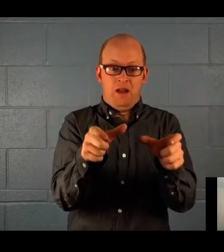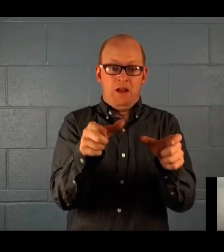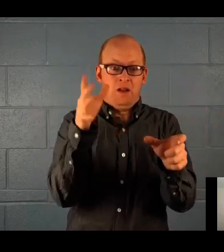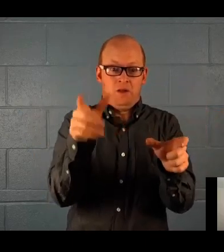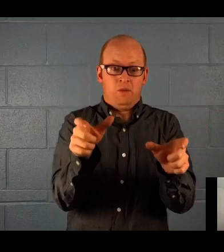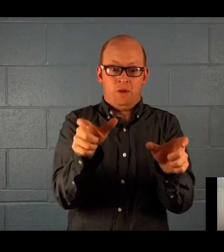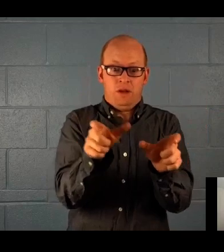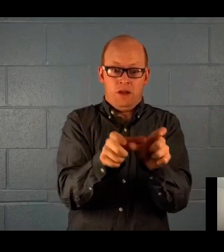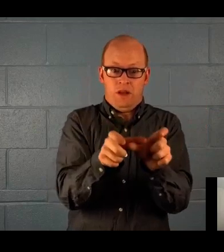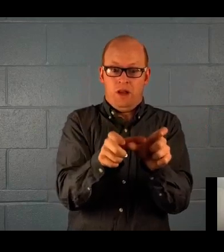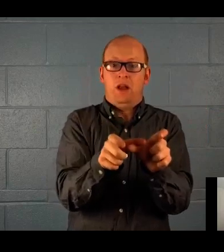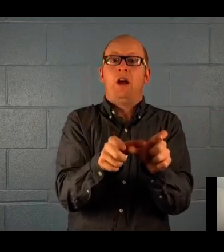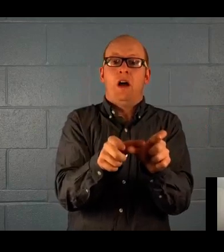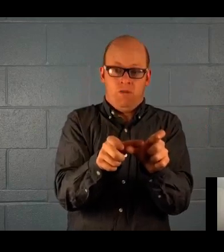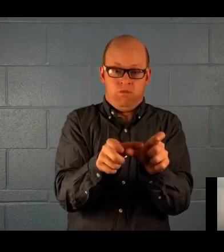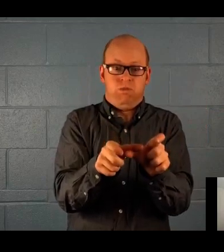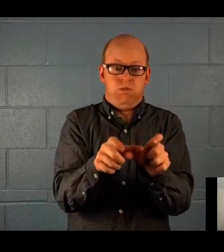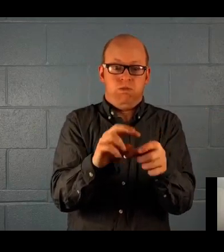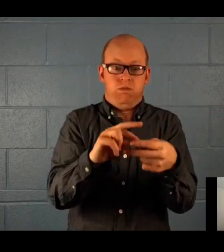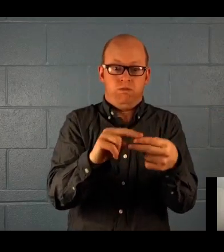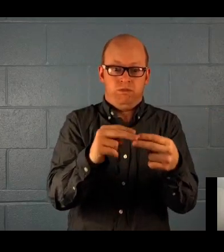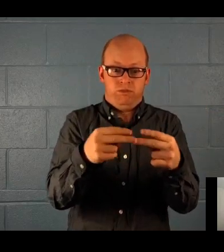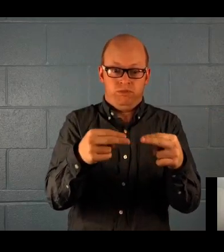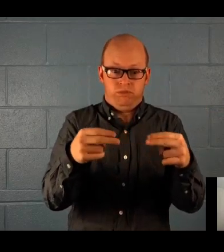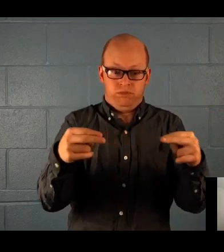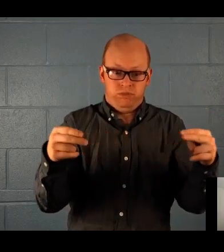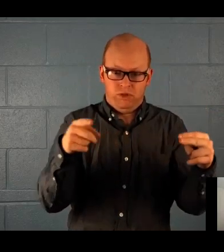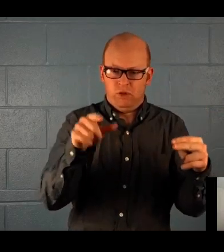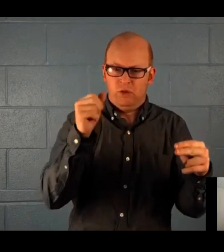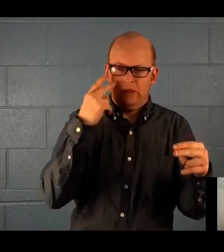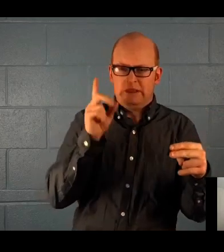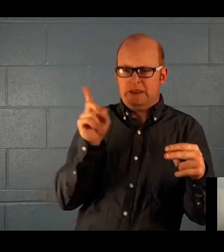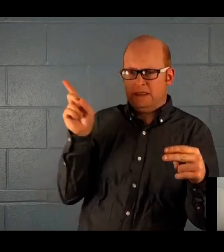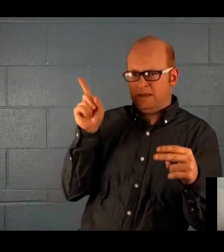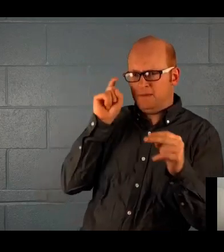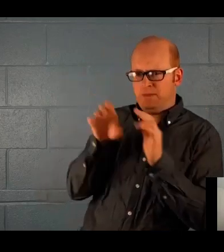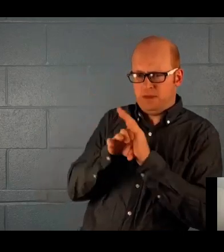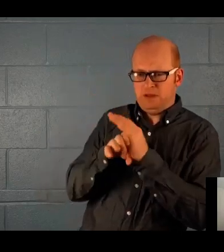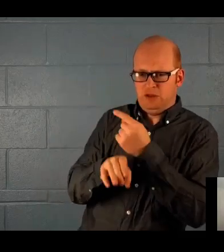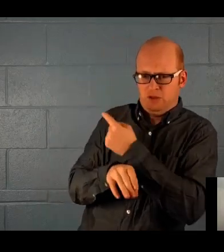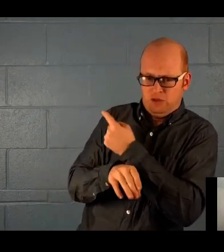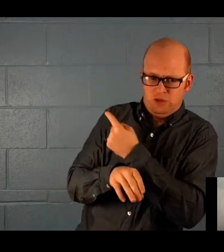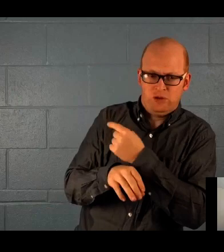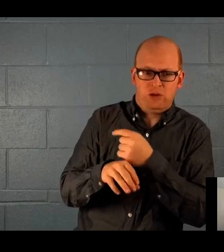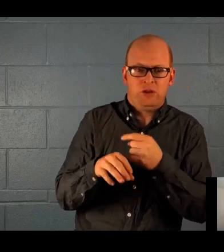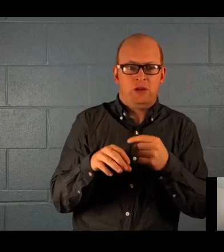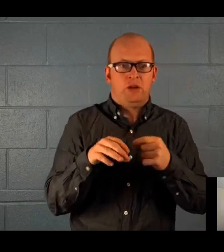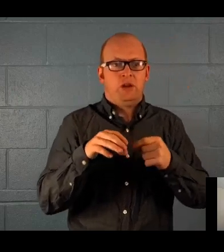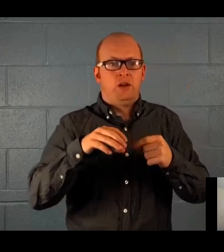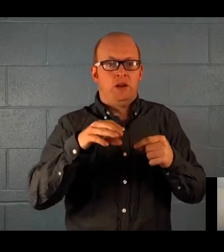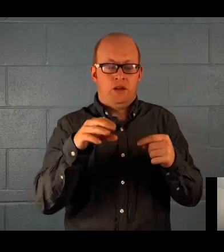myosin VIIA expression that was of the appropriate size. Which you can see here for reference.